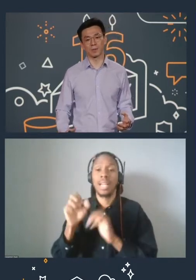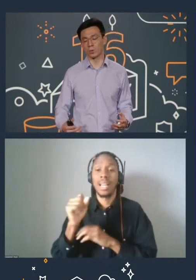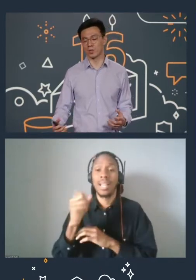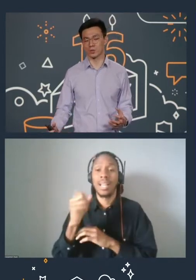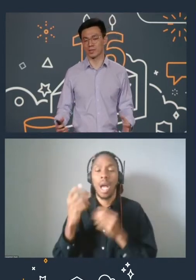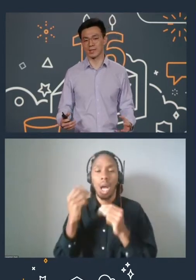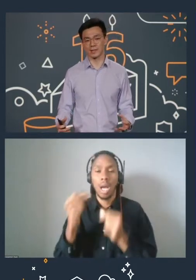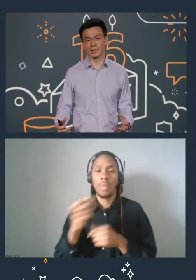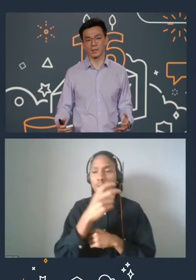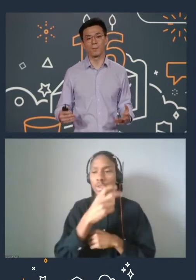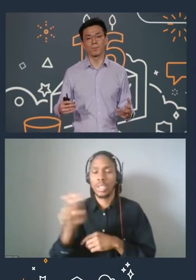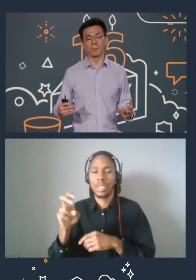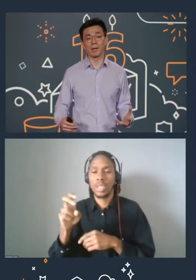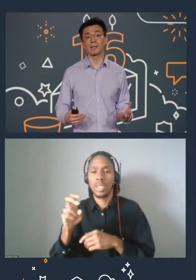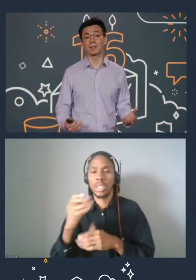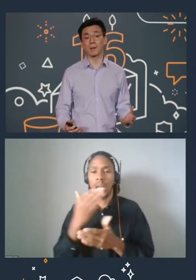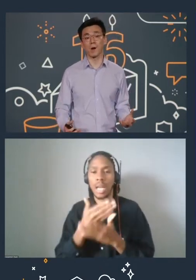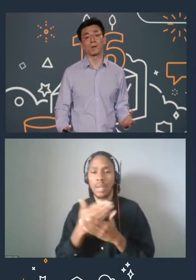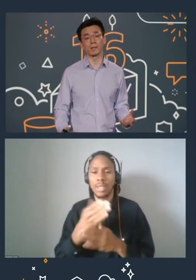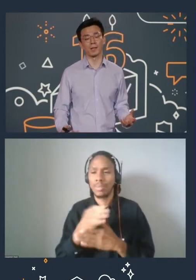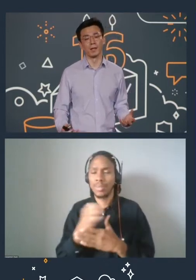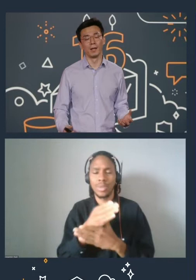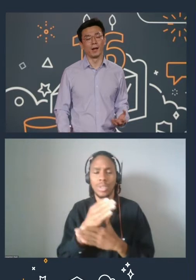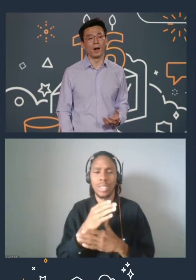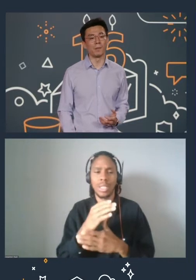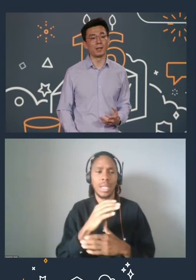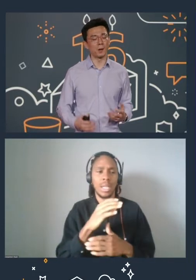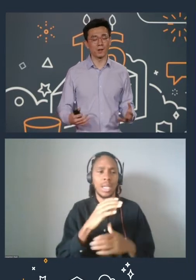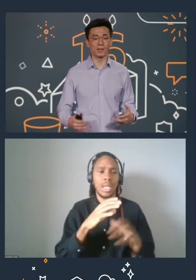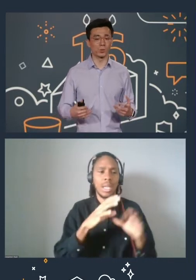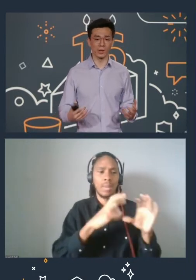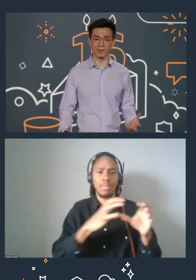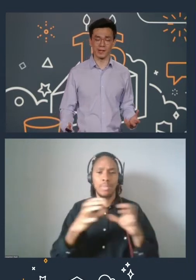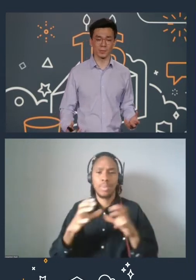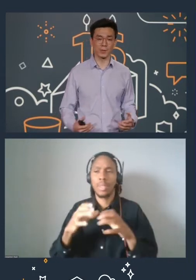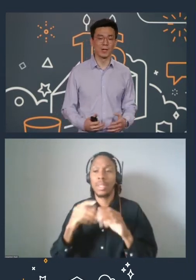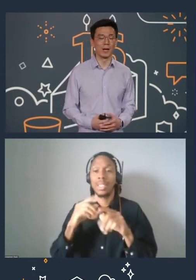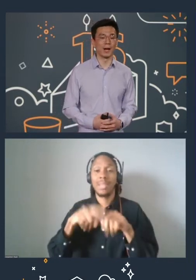between storage classes based on that policy and the policy is really flexible.